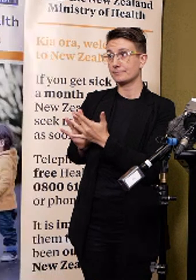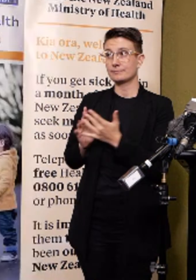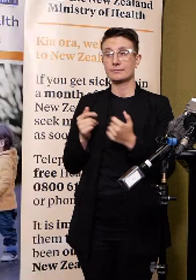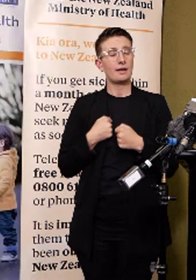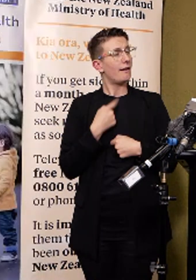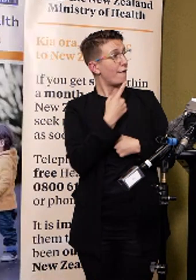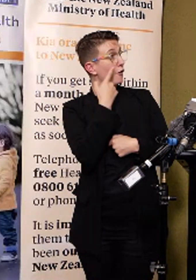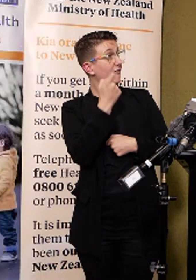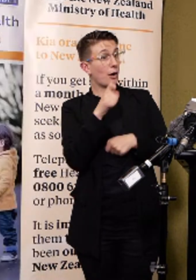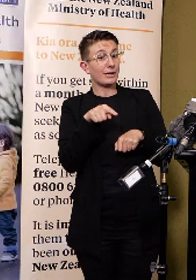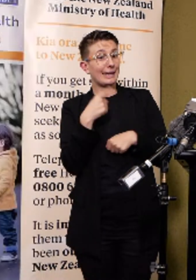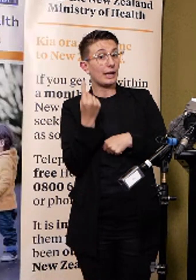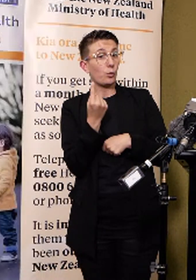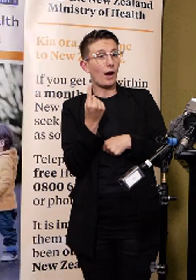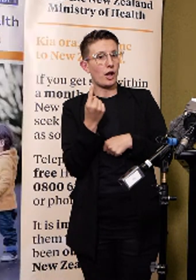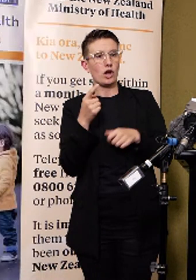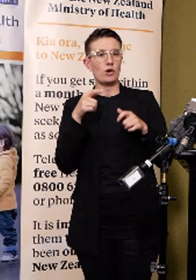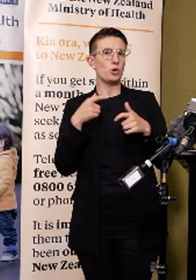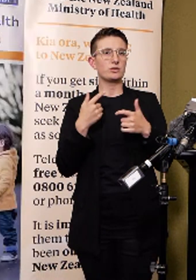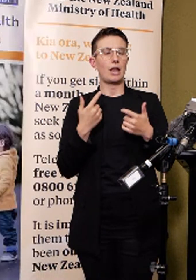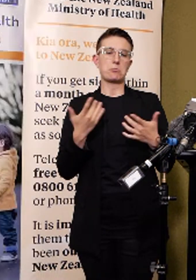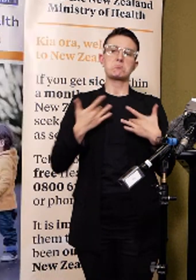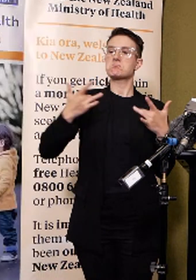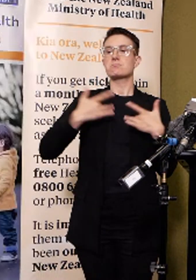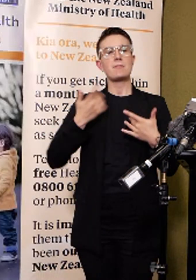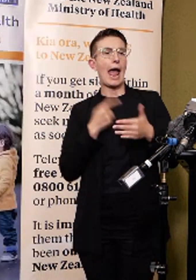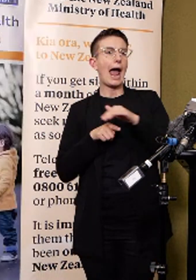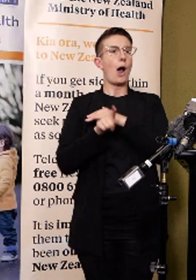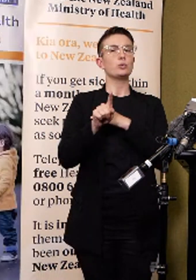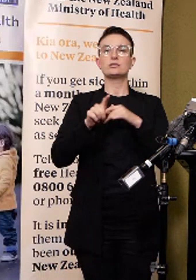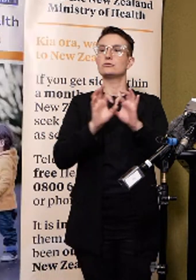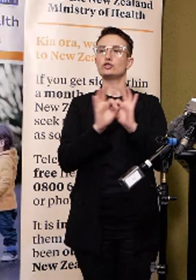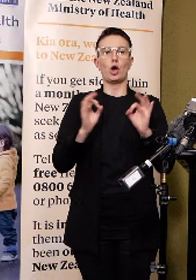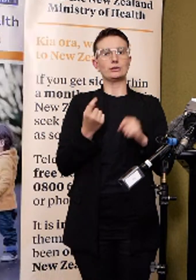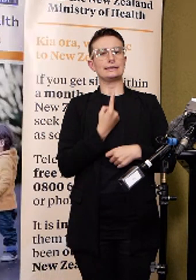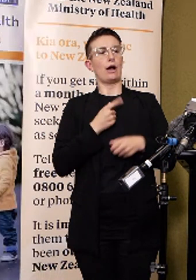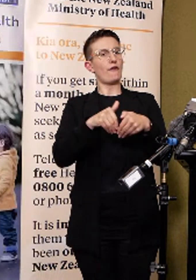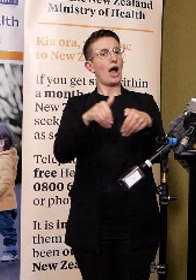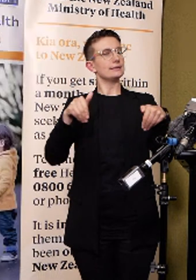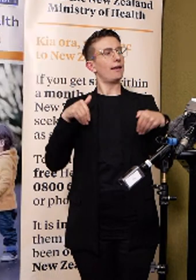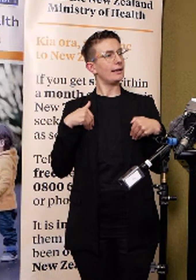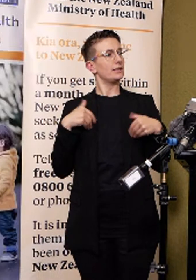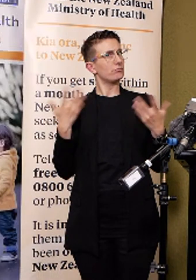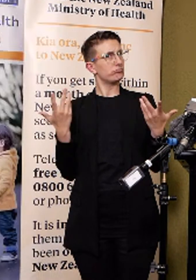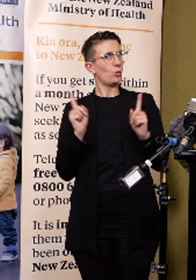And what you do when you come across it? Look, when I spoke with Andrew Slater-- and actually he did an interview this morning.